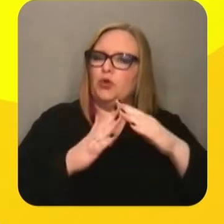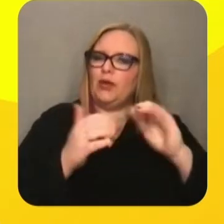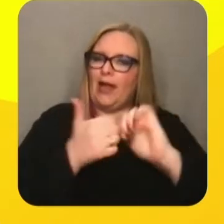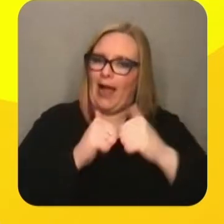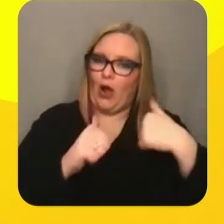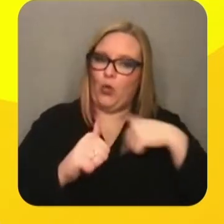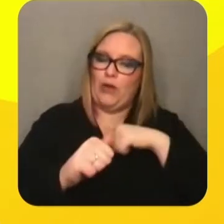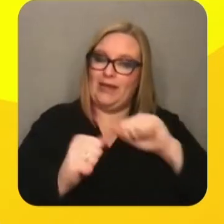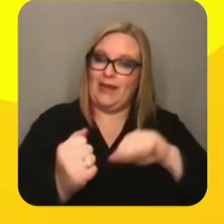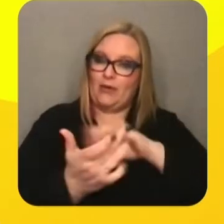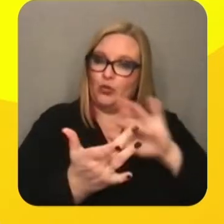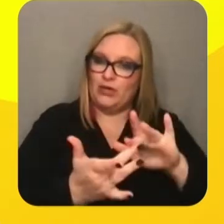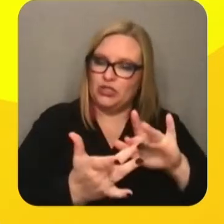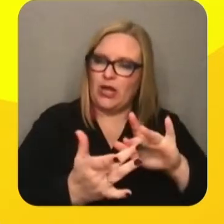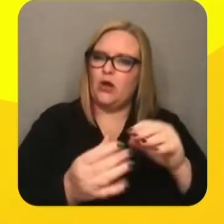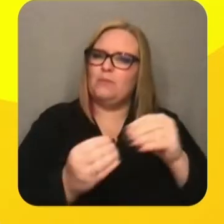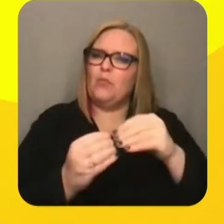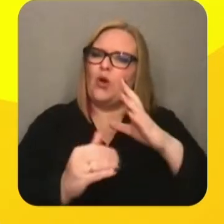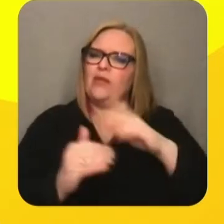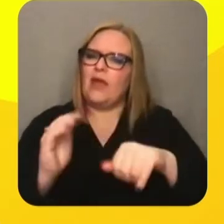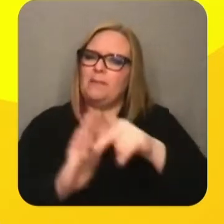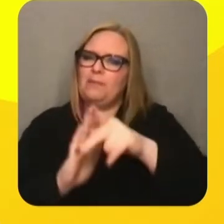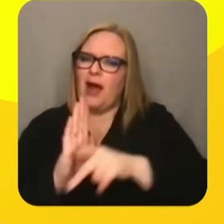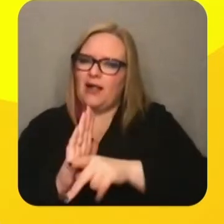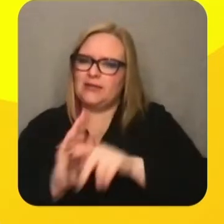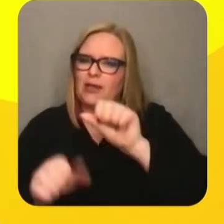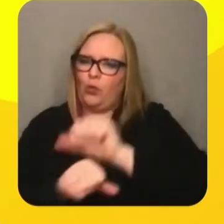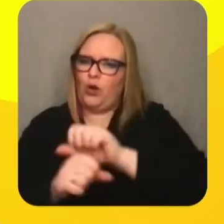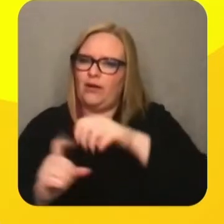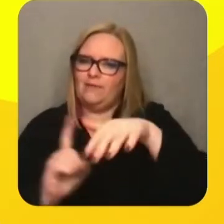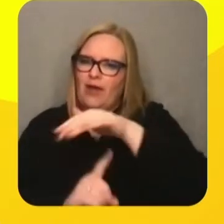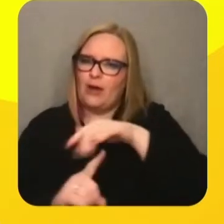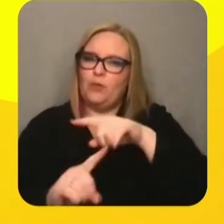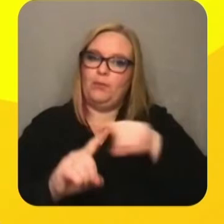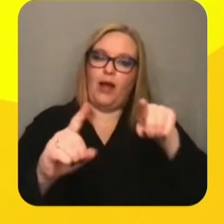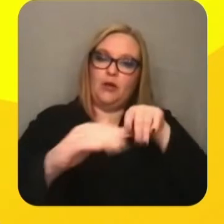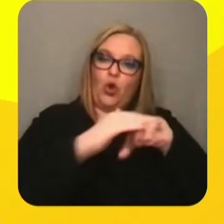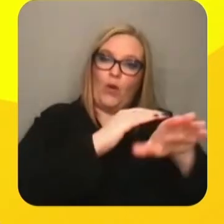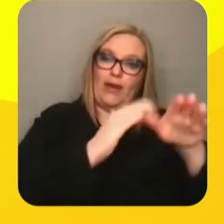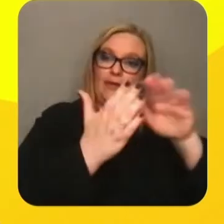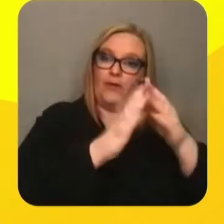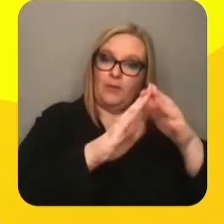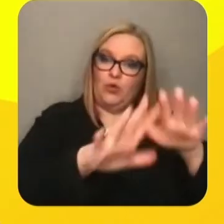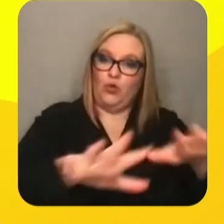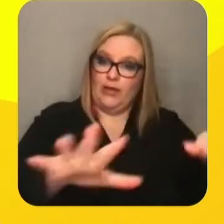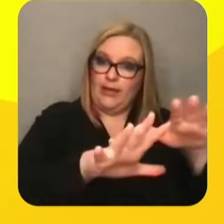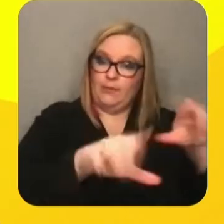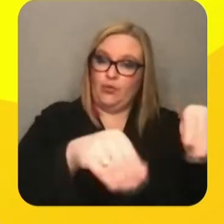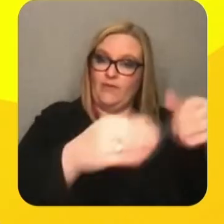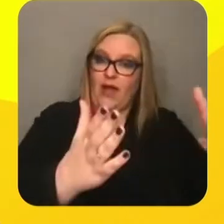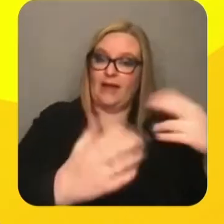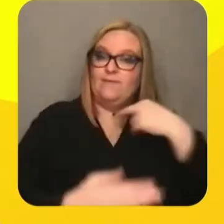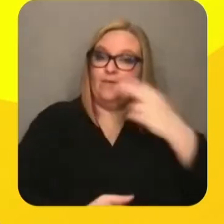putting the policies in the working environment, but actually go into the communities and give a voice to those that don't always have a seat at the corporate table.